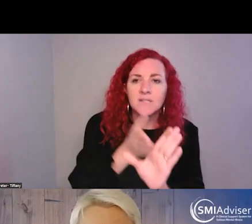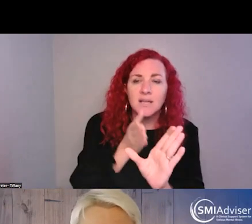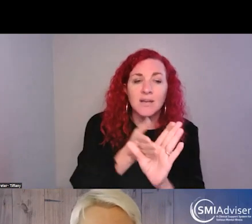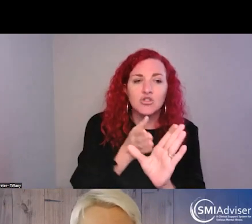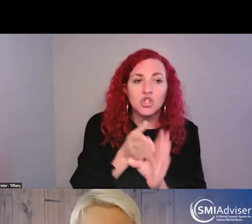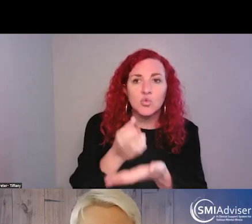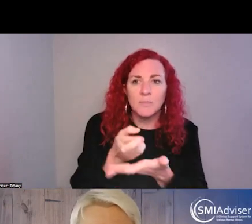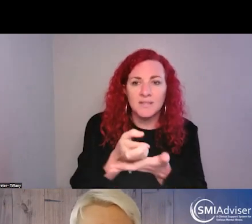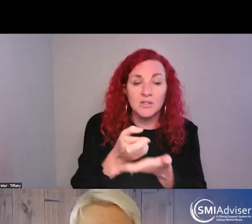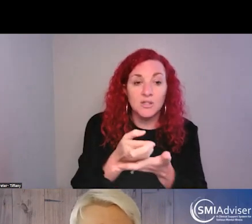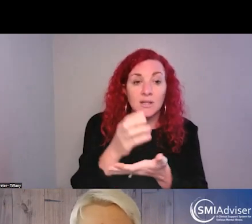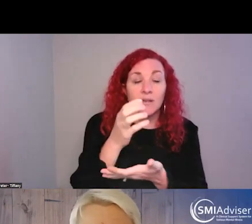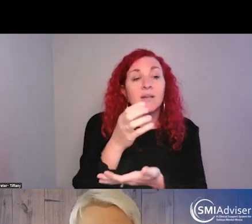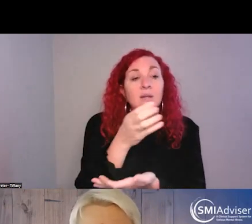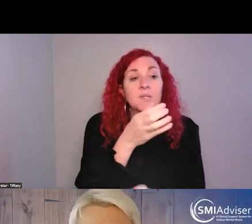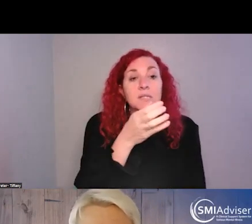THE CONNECTICUT CENTER.